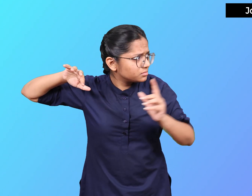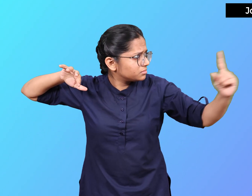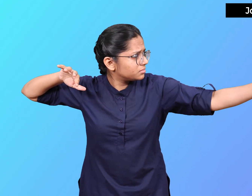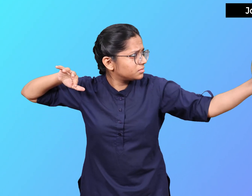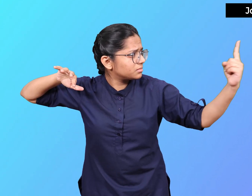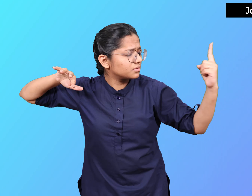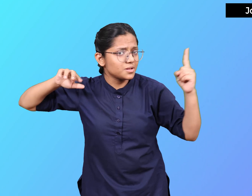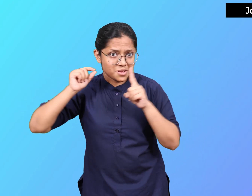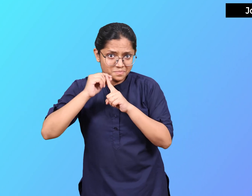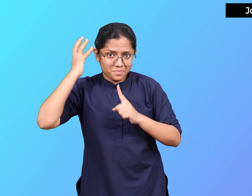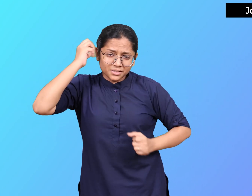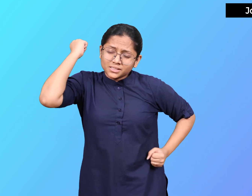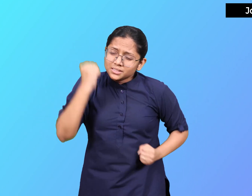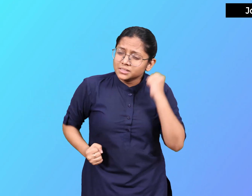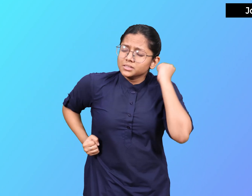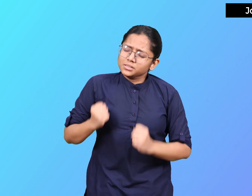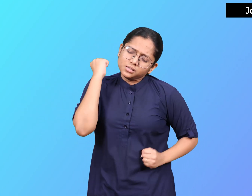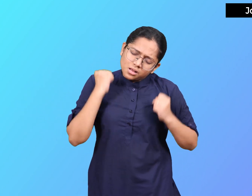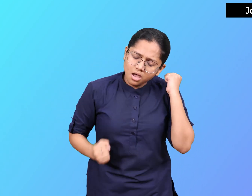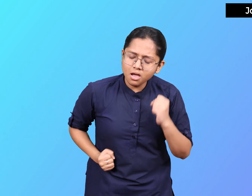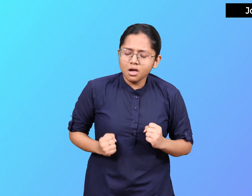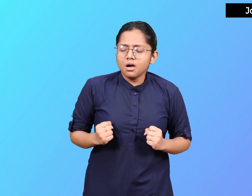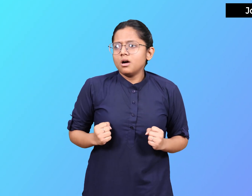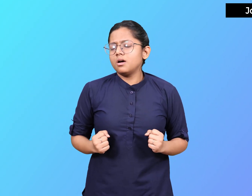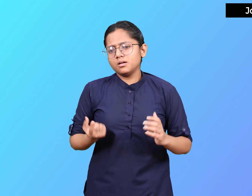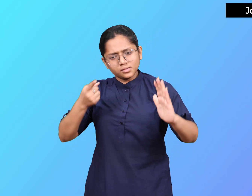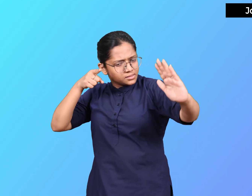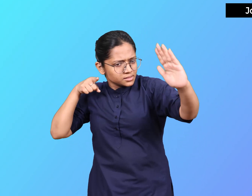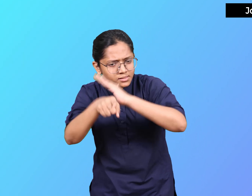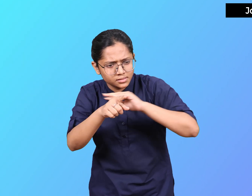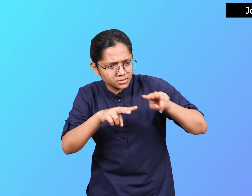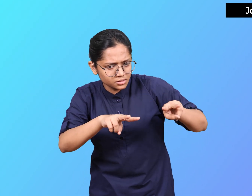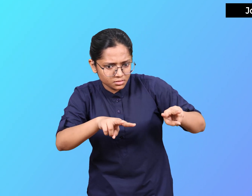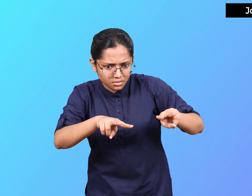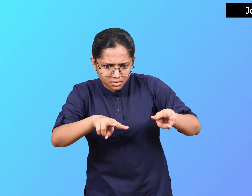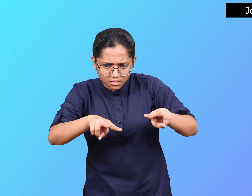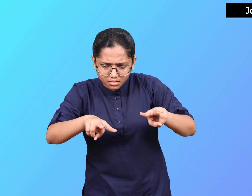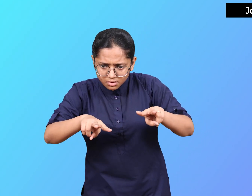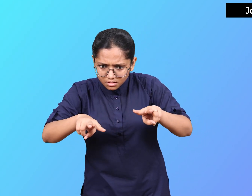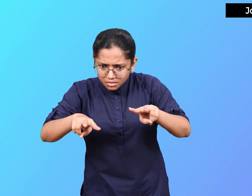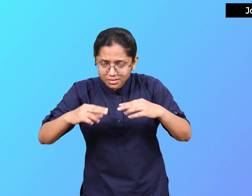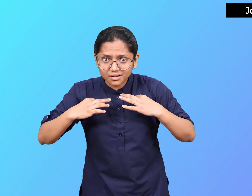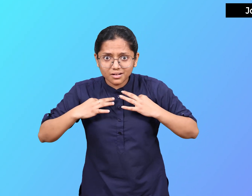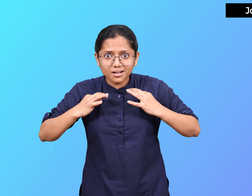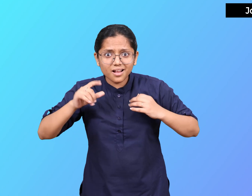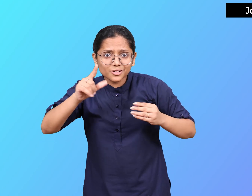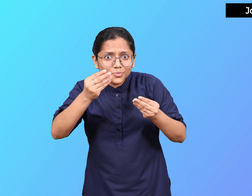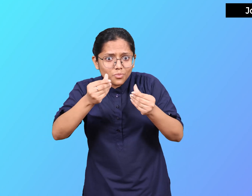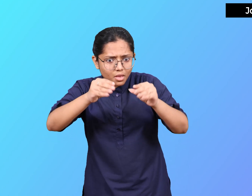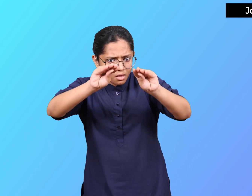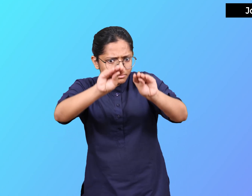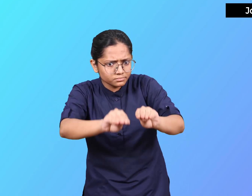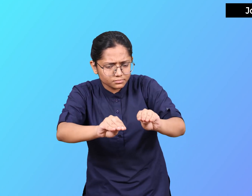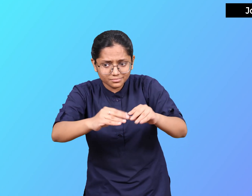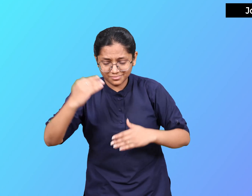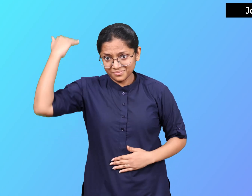When Simon Peter finally reached the tomb, he went in and saw the pieces of linen lying there.